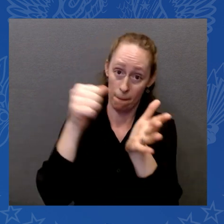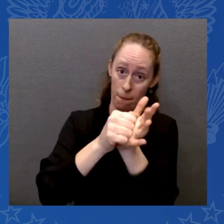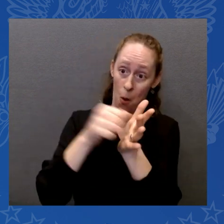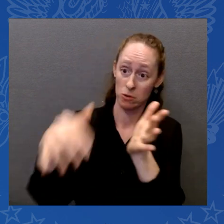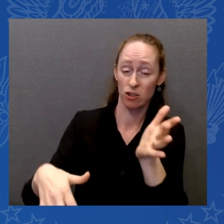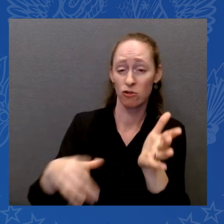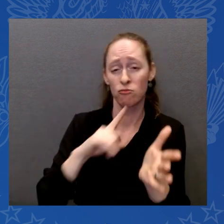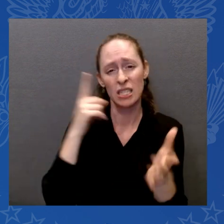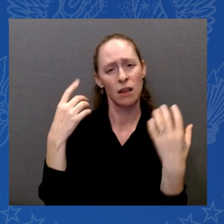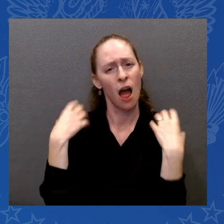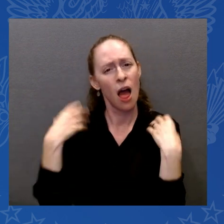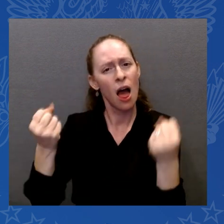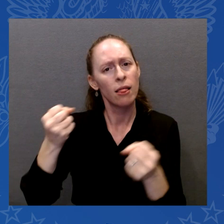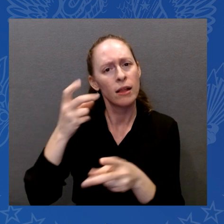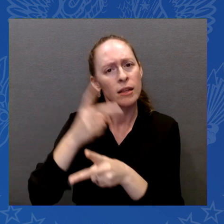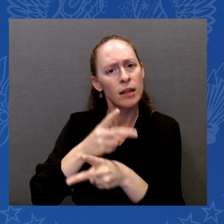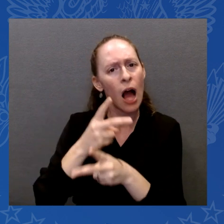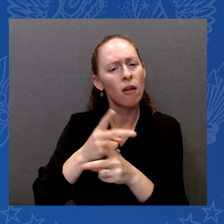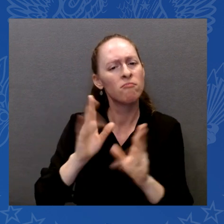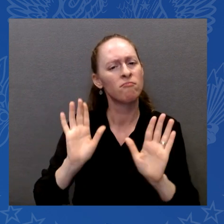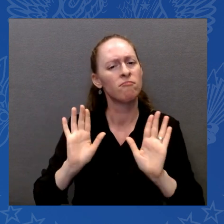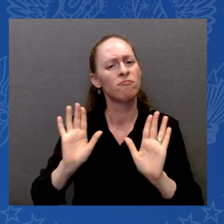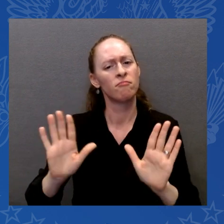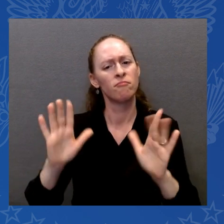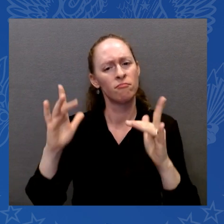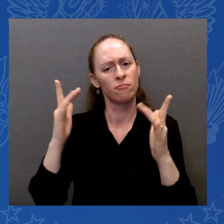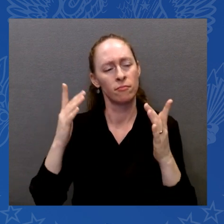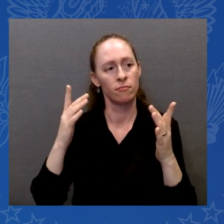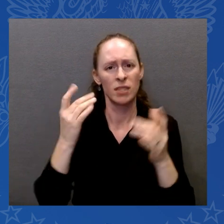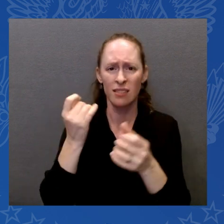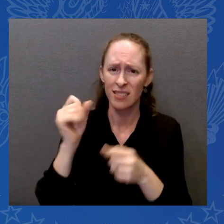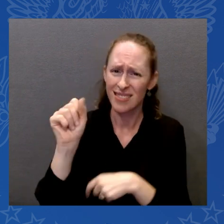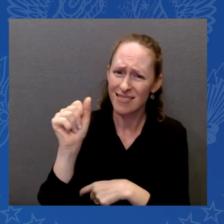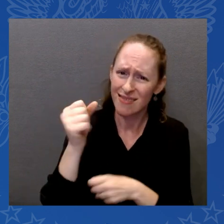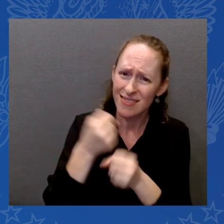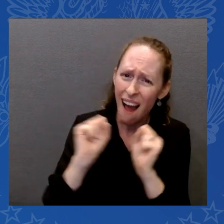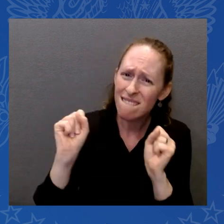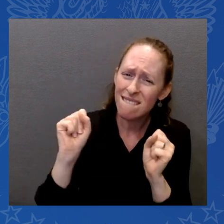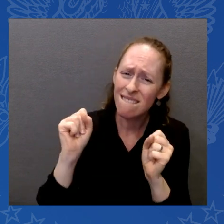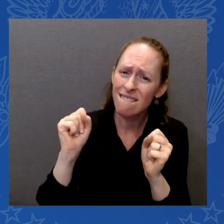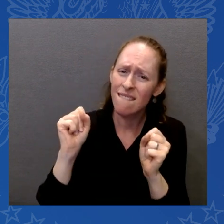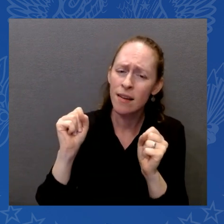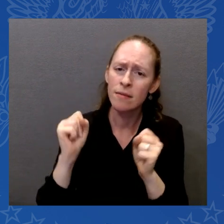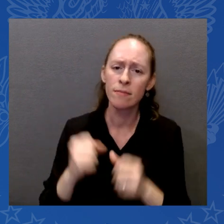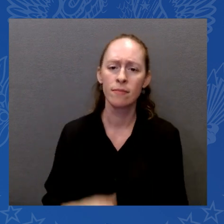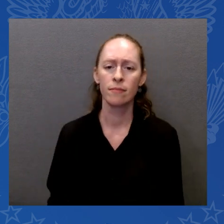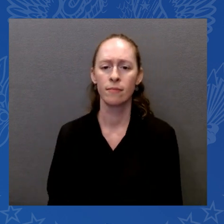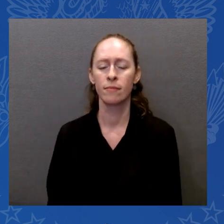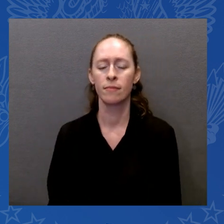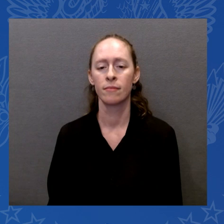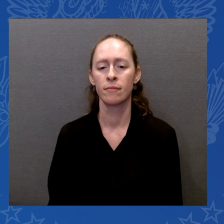And despite the claims that these bands are improving the safety and well-being of the care we provide,